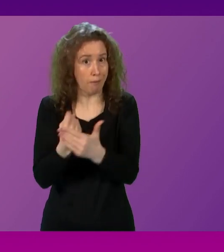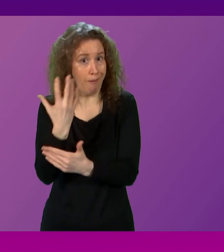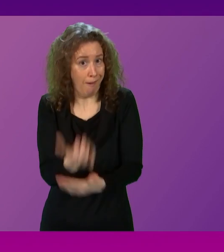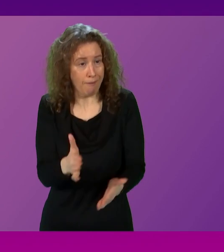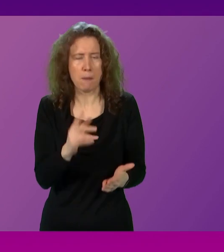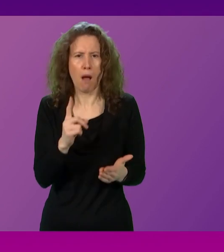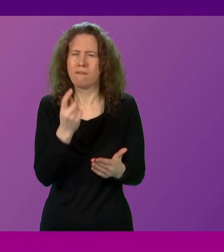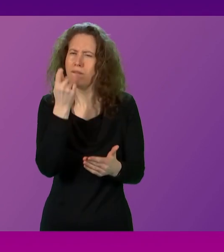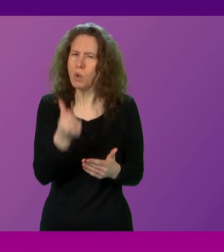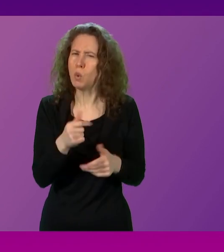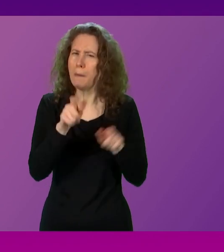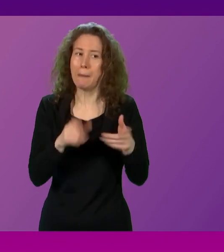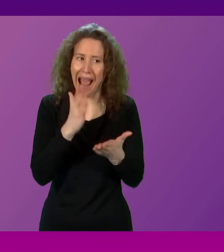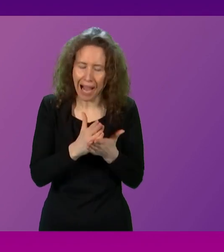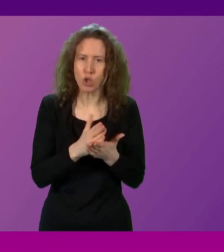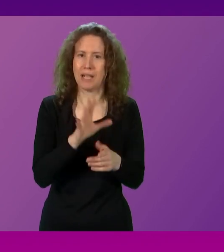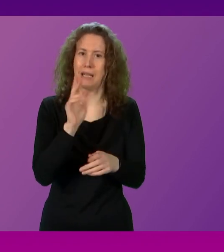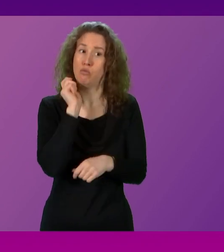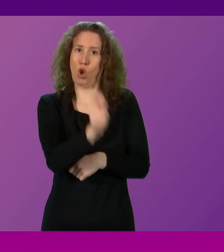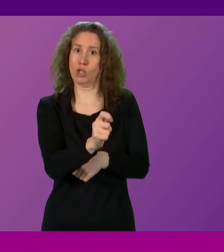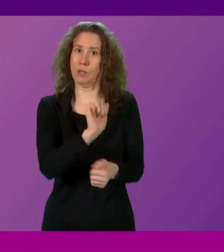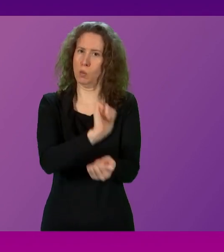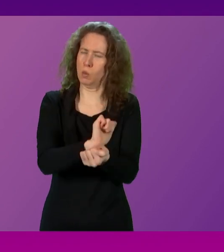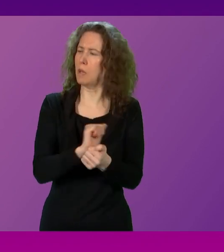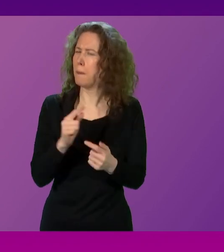Secondly, what specific legislation is the Scottish Government willing